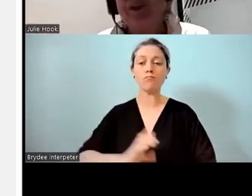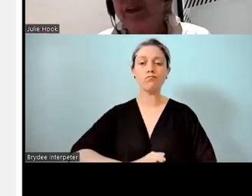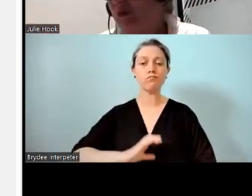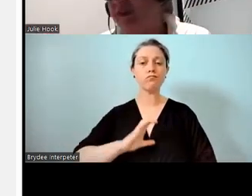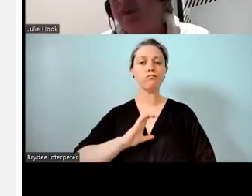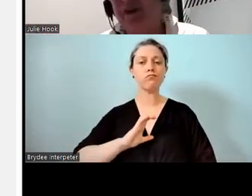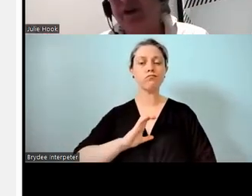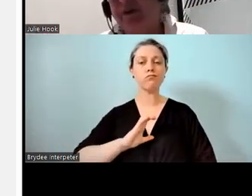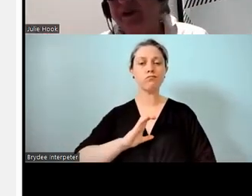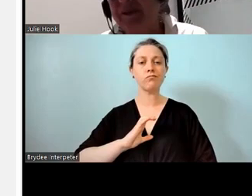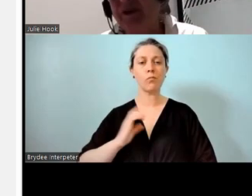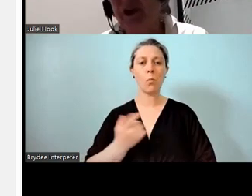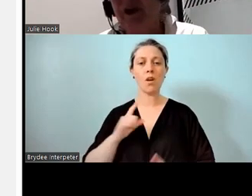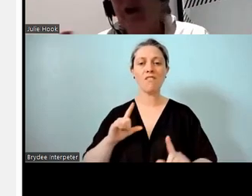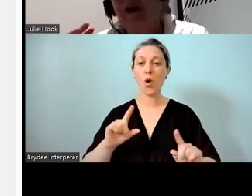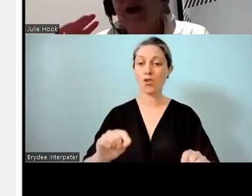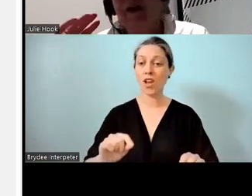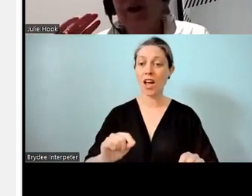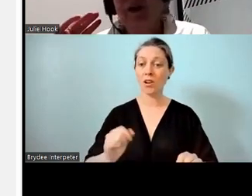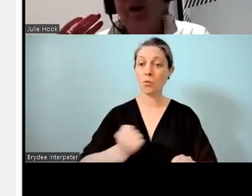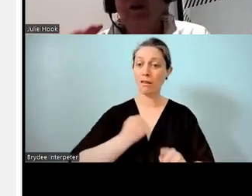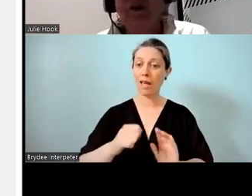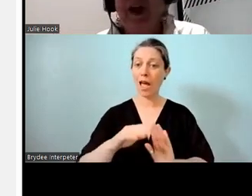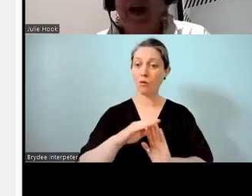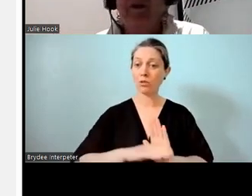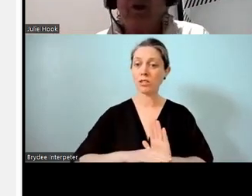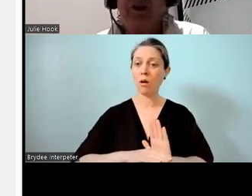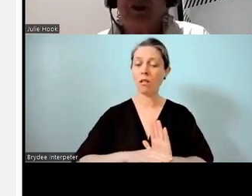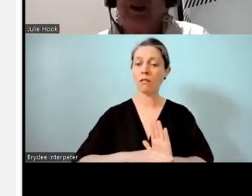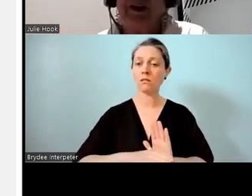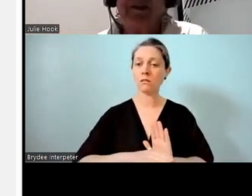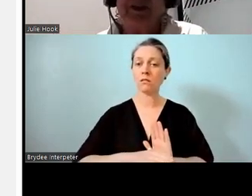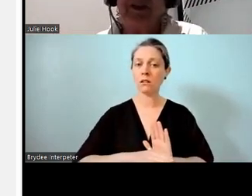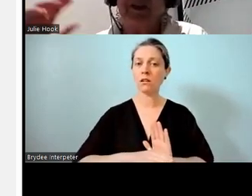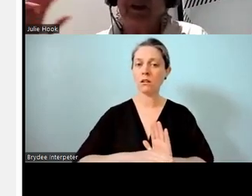particularly with the principles, you would be able to see explicitly